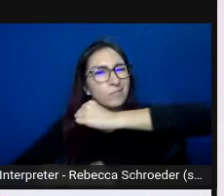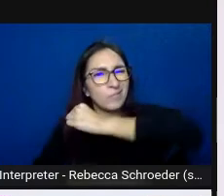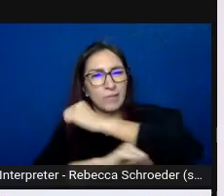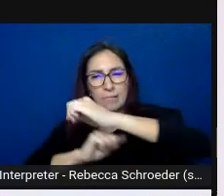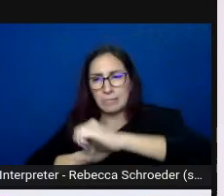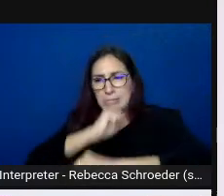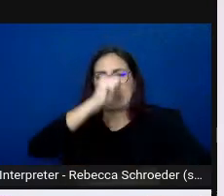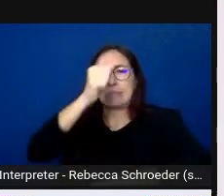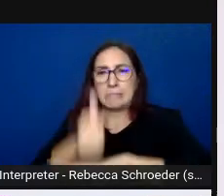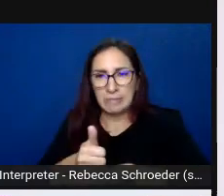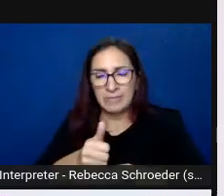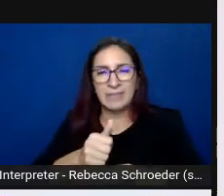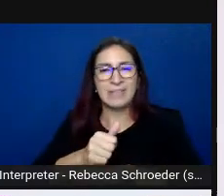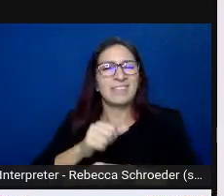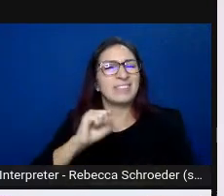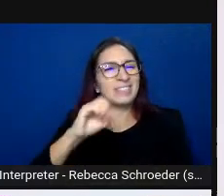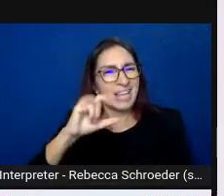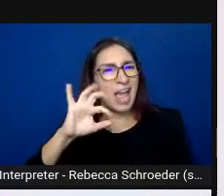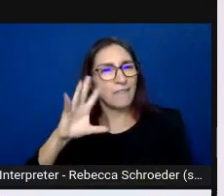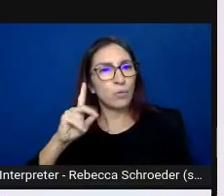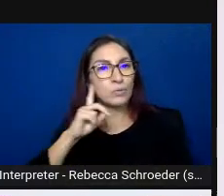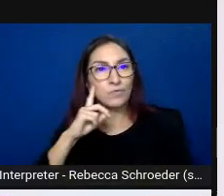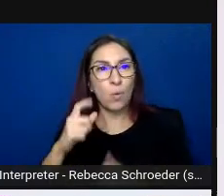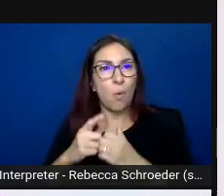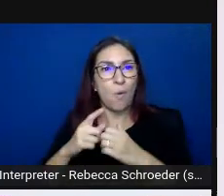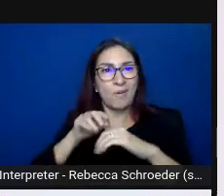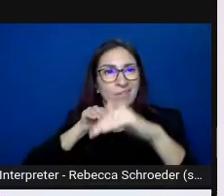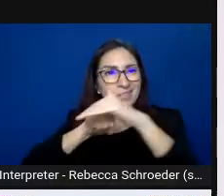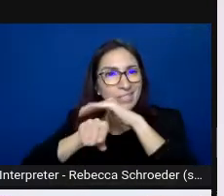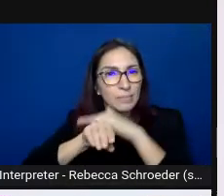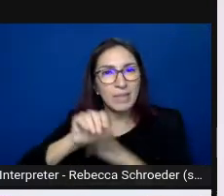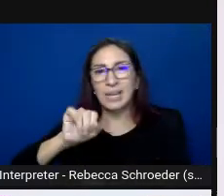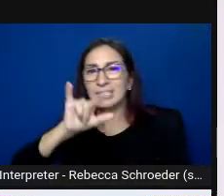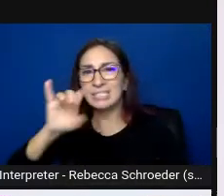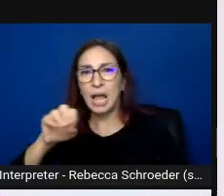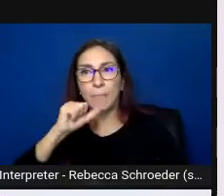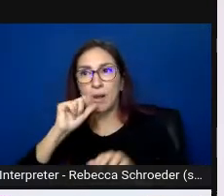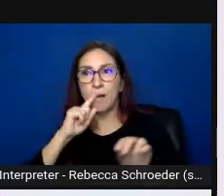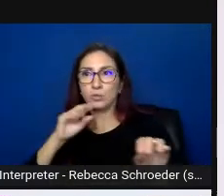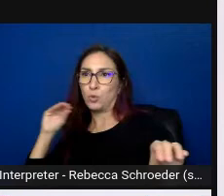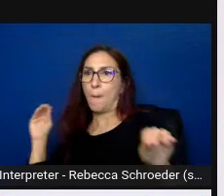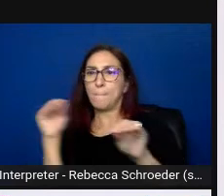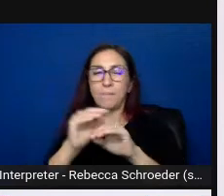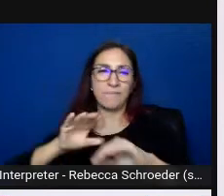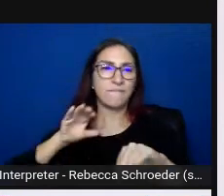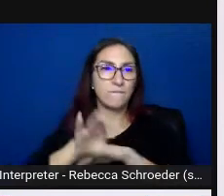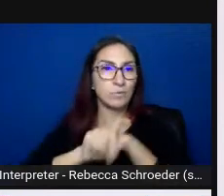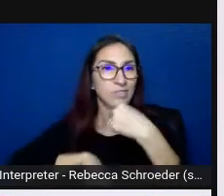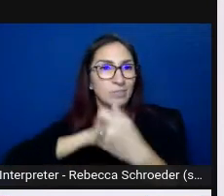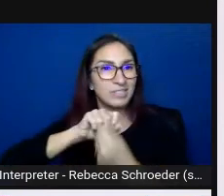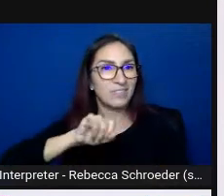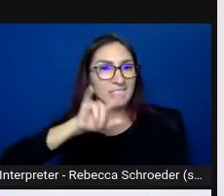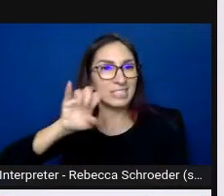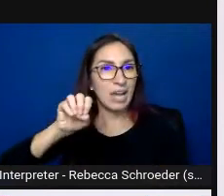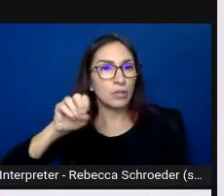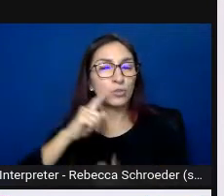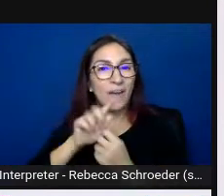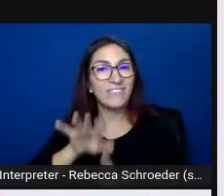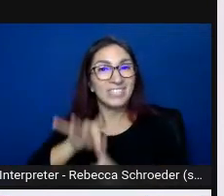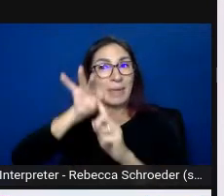and styling, but not to assign specific styles to your base. You're going to add the specific styles later, the individual theme.